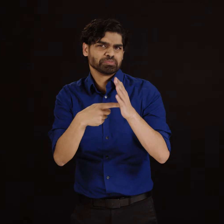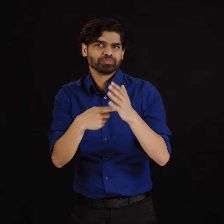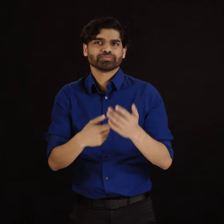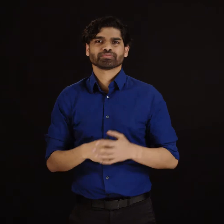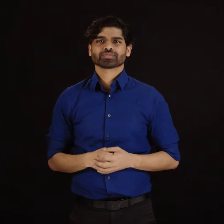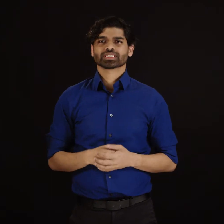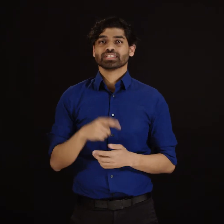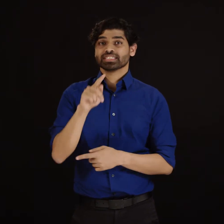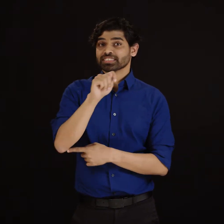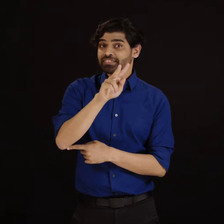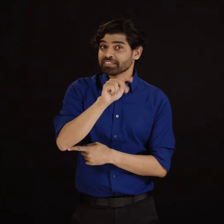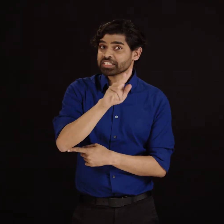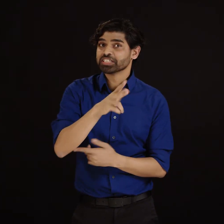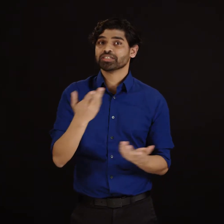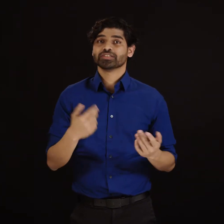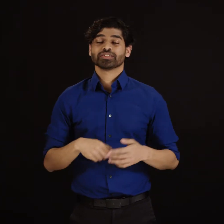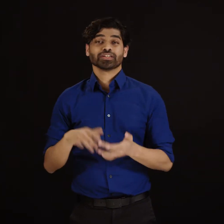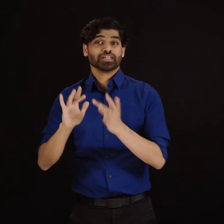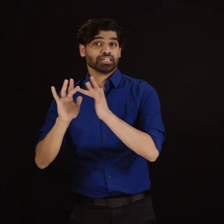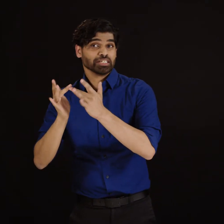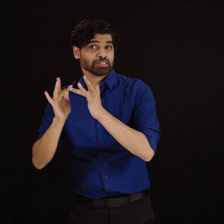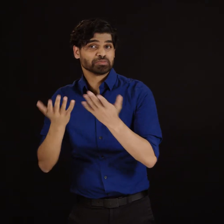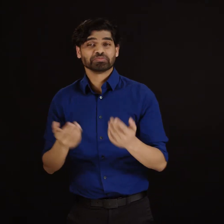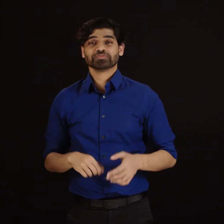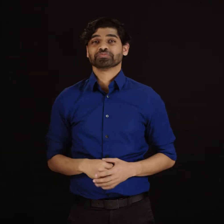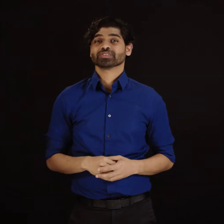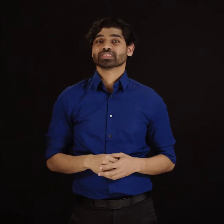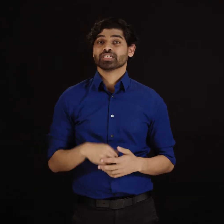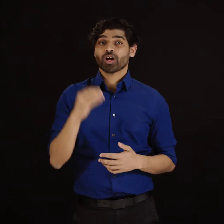subscribe to multiple products from the same service provider.